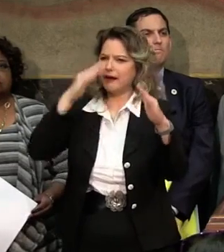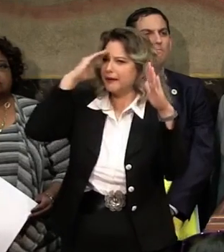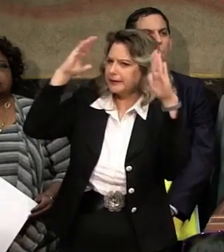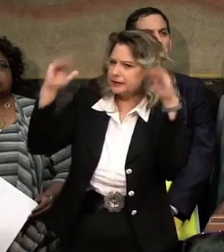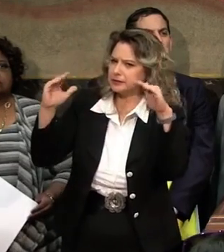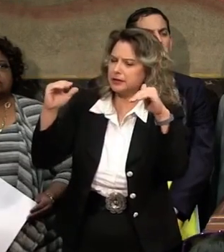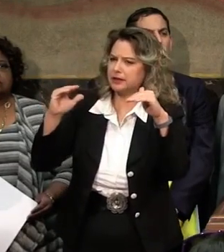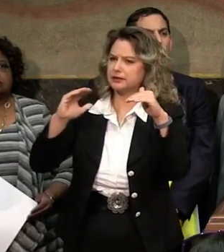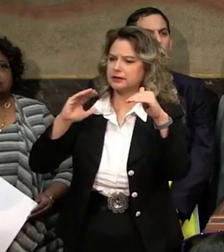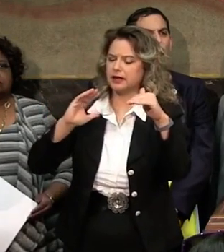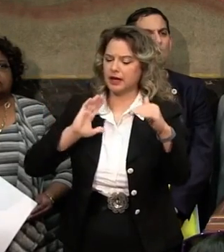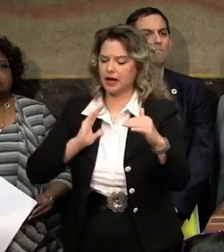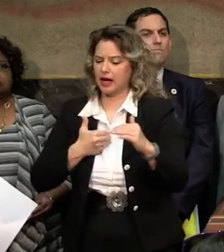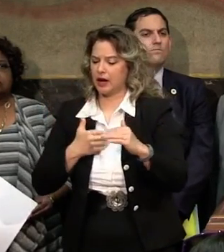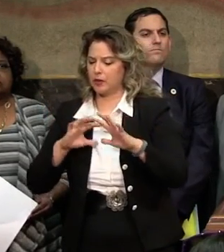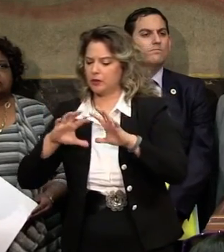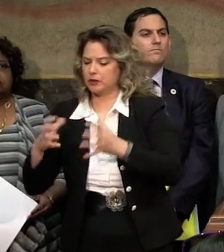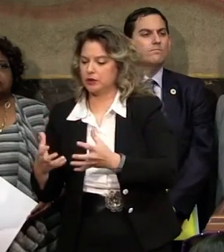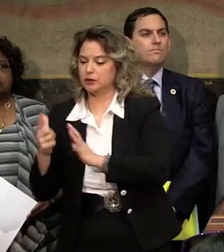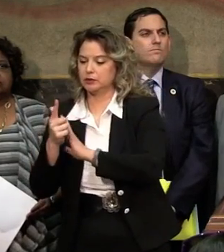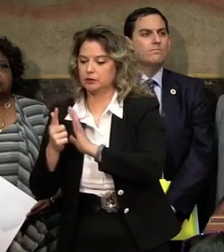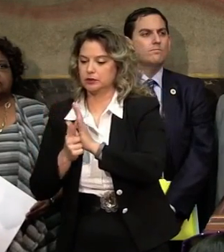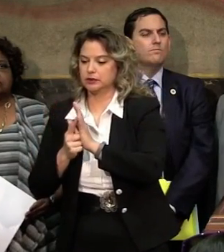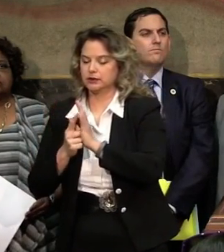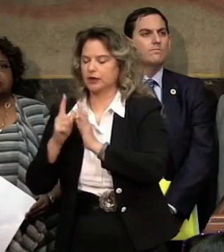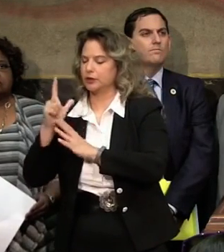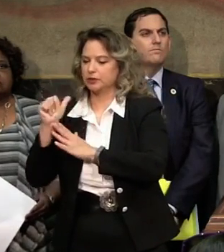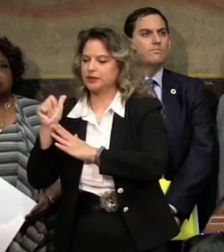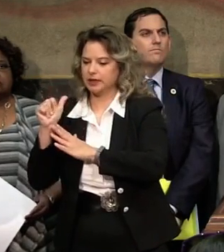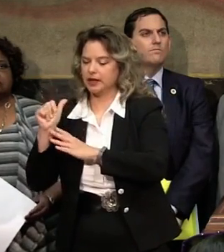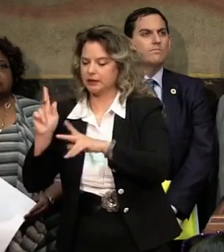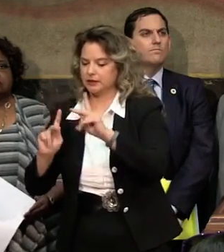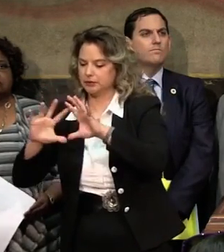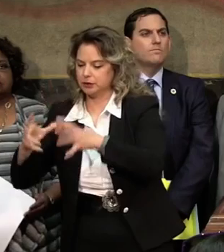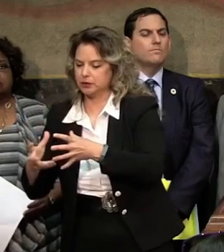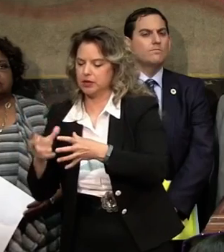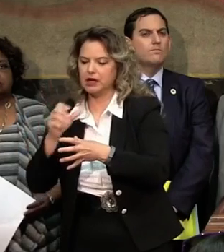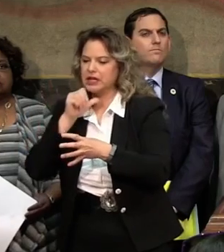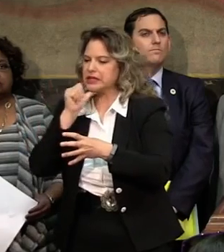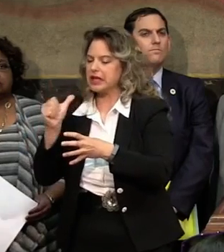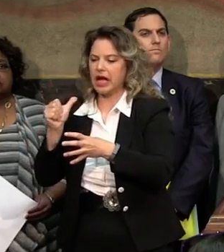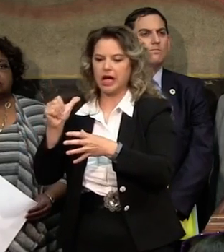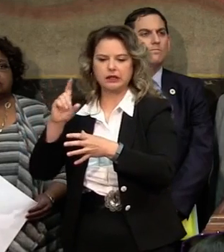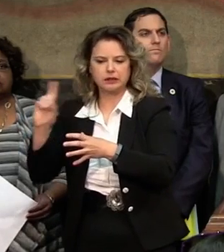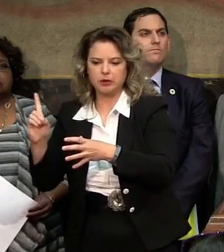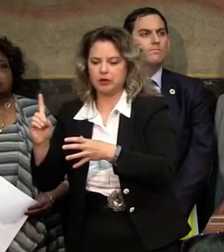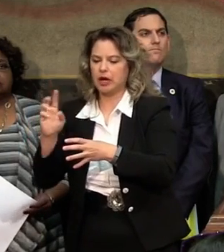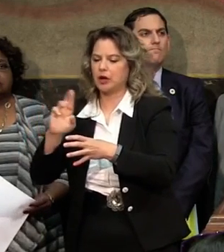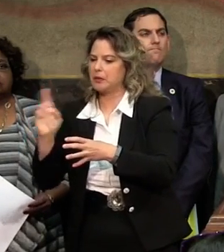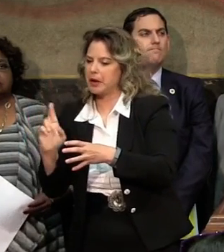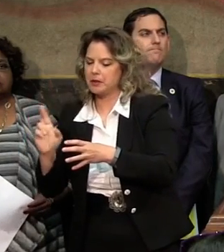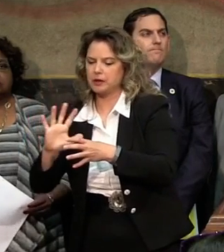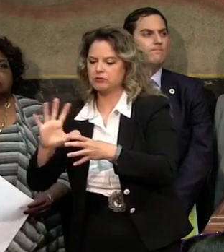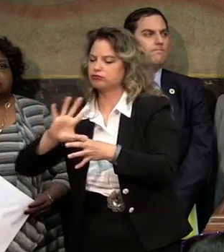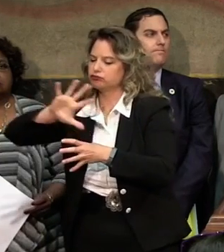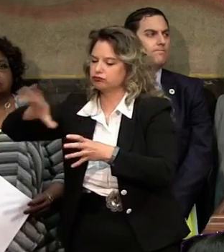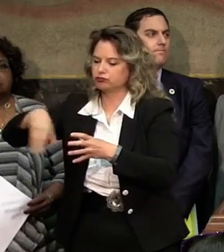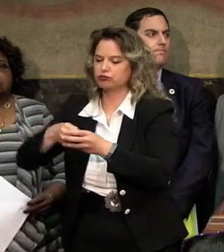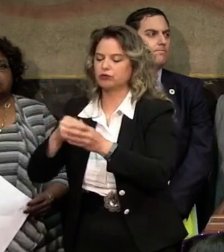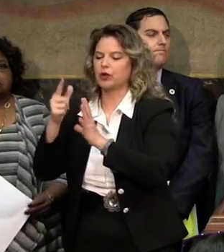our approach will be as louisianans not as Democrats and Republicans so thanks